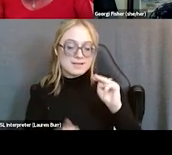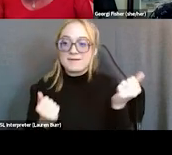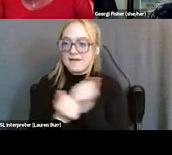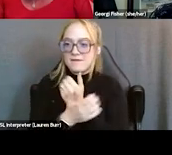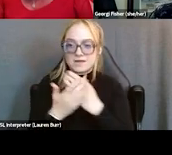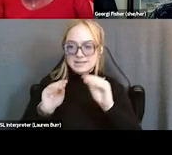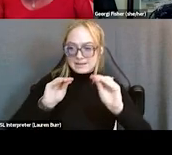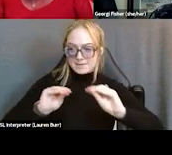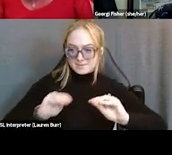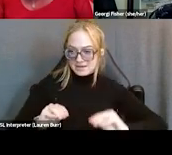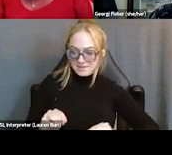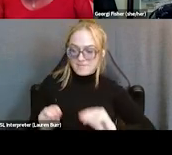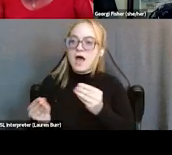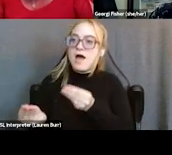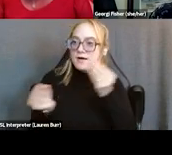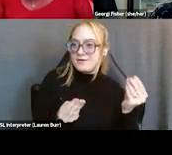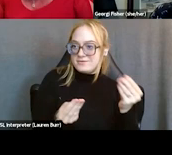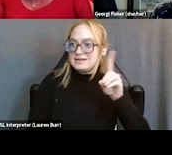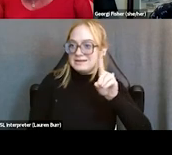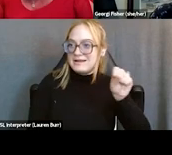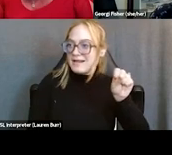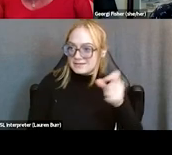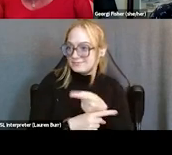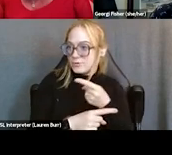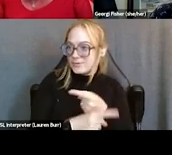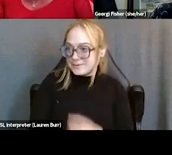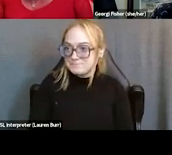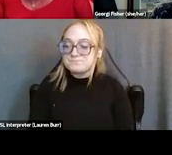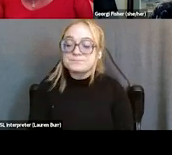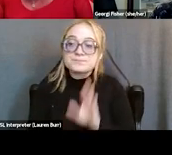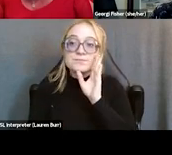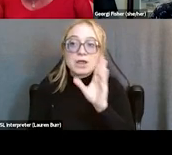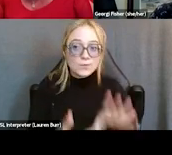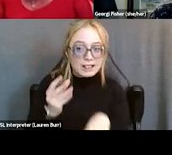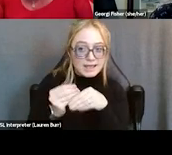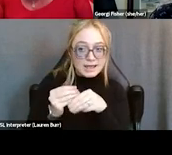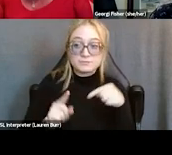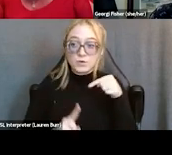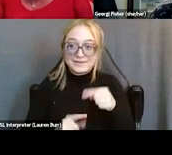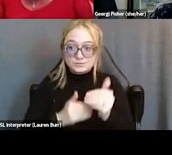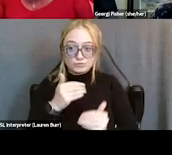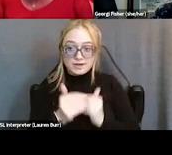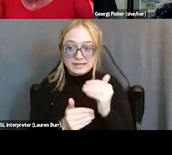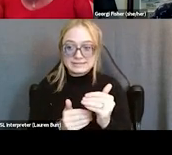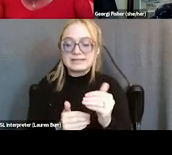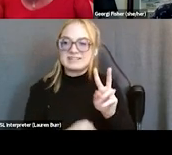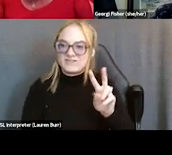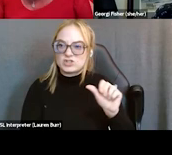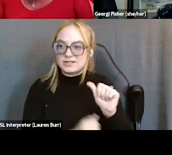and then it's moved over to DDS. And I will say this process, how we do things in Virginia with submitting claims